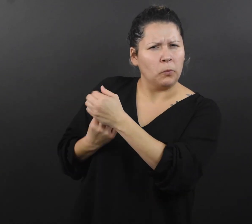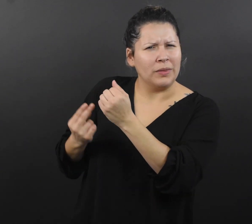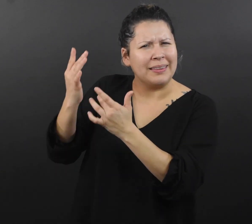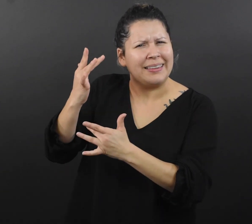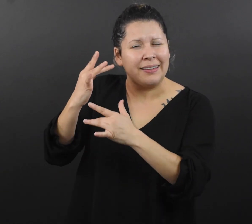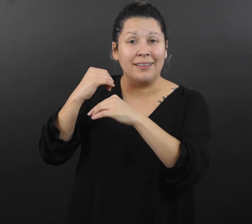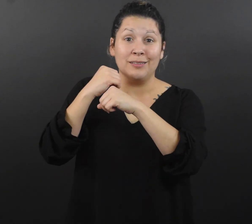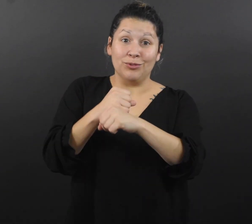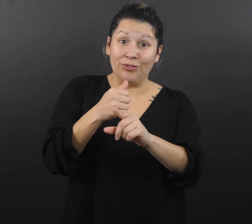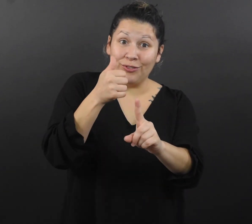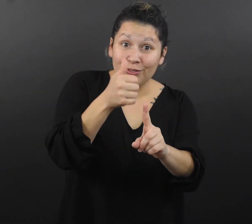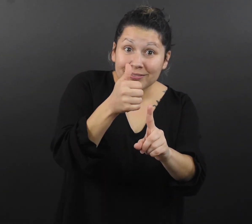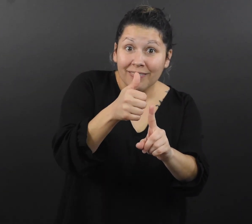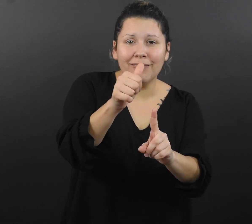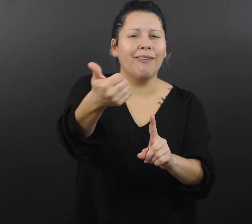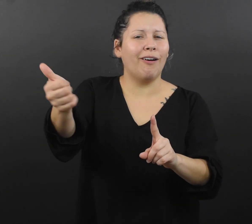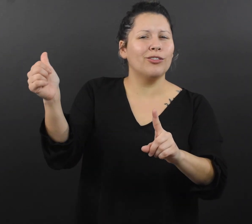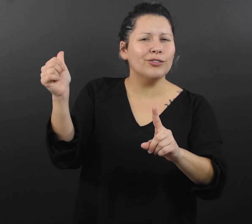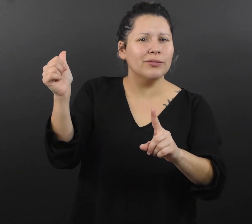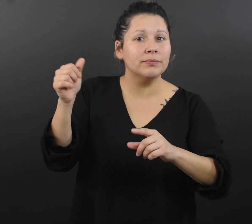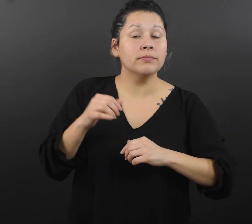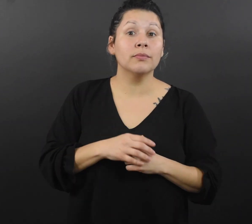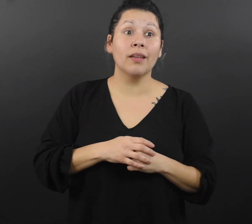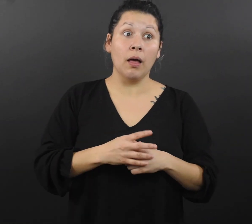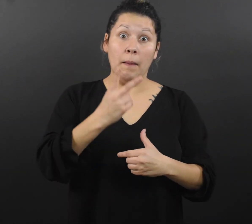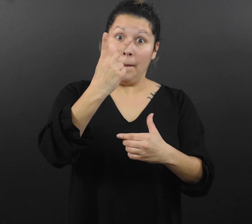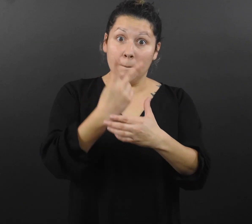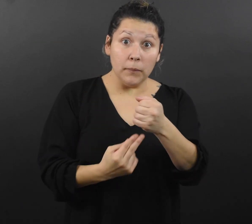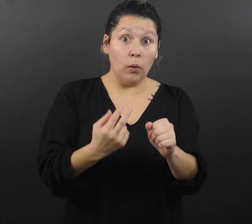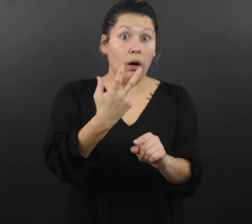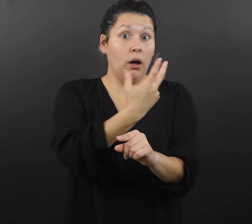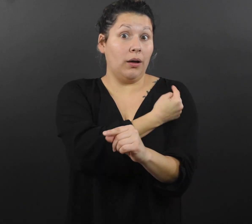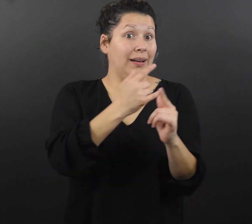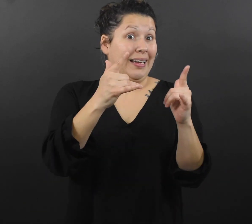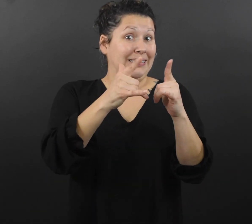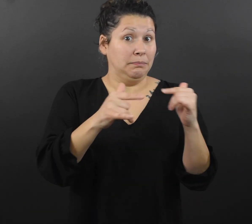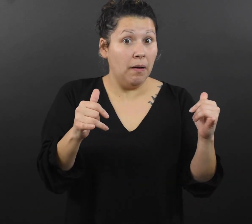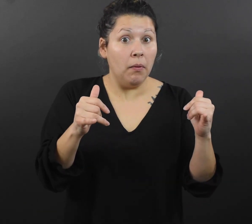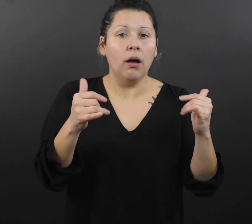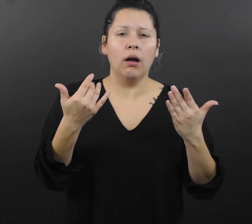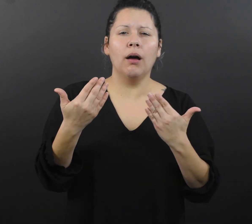“It’s important to be protected against both diseases to help protect yourself and others,